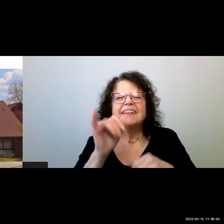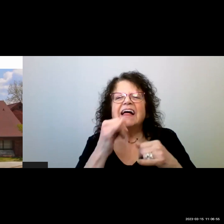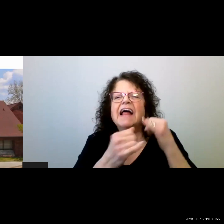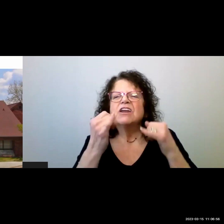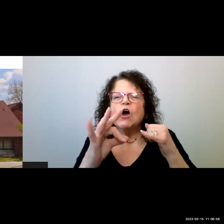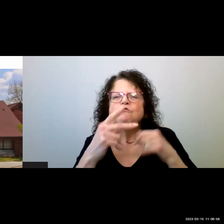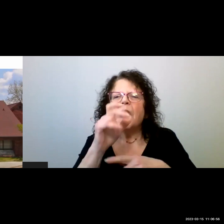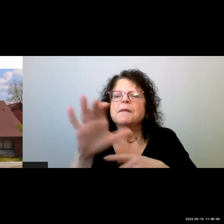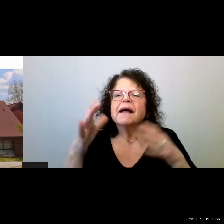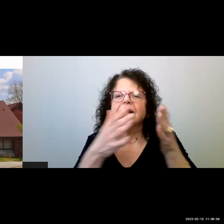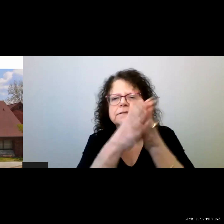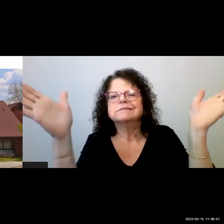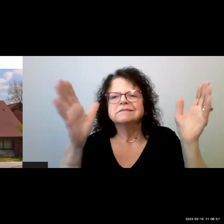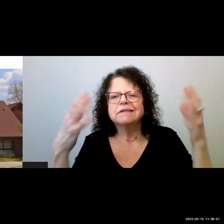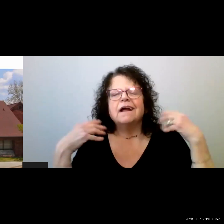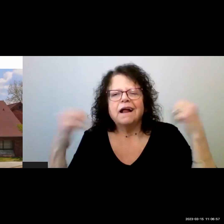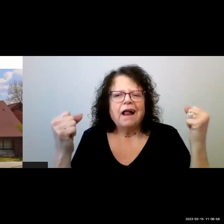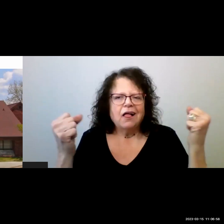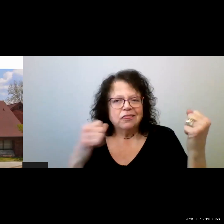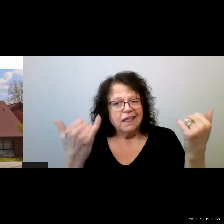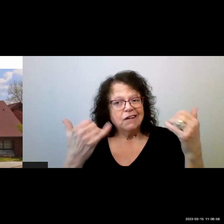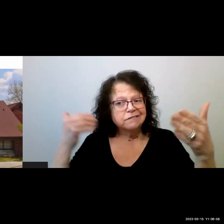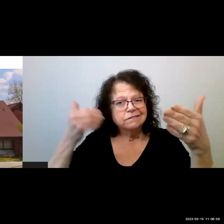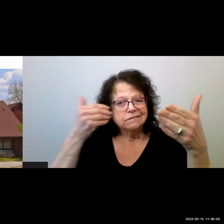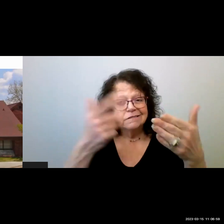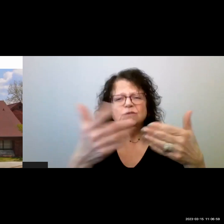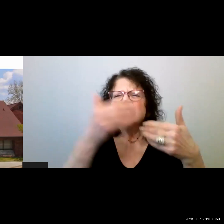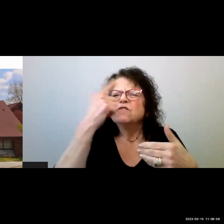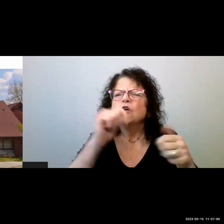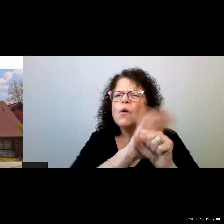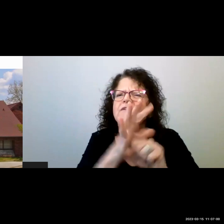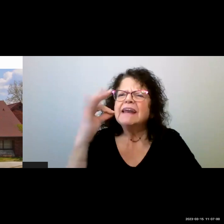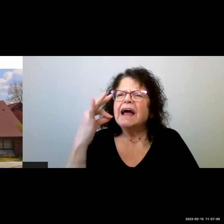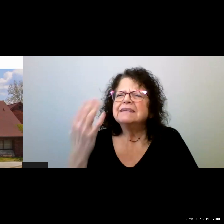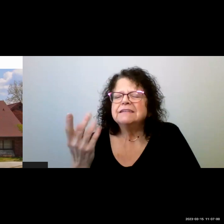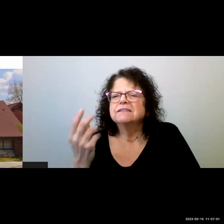Emergency is Approaching. What is Next for COVID-19? We're very glad that you are joining